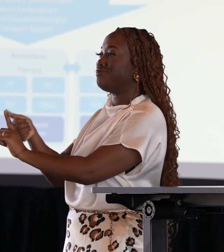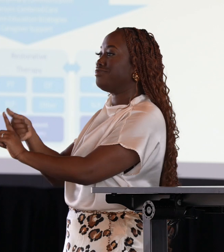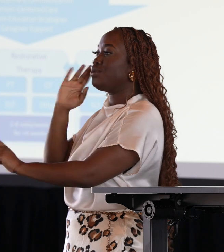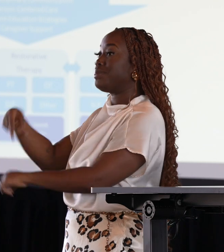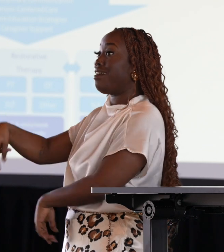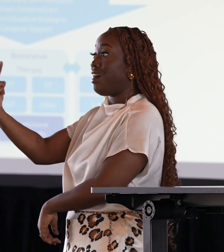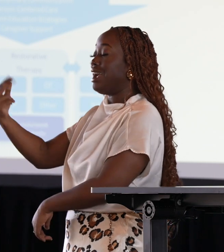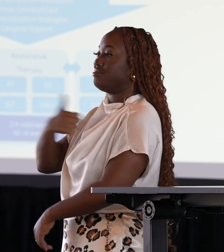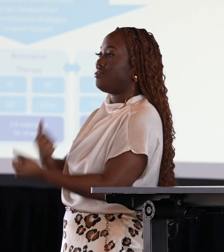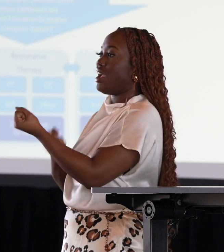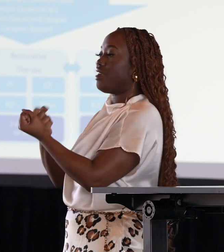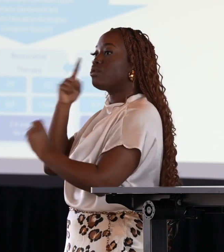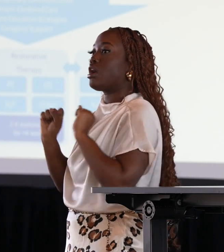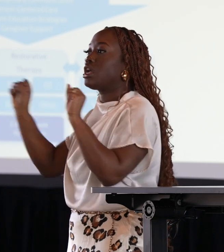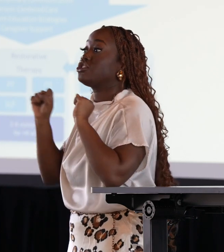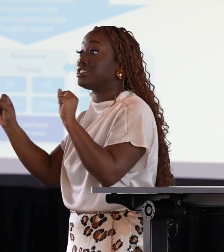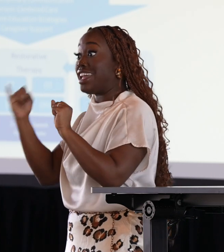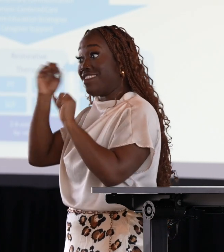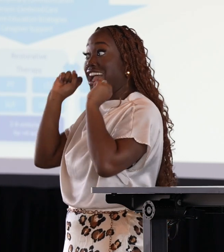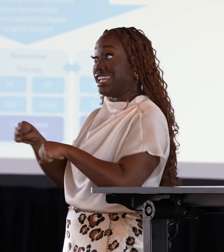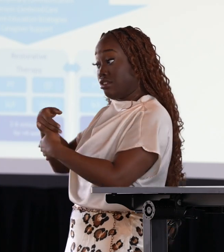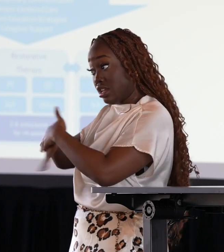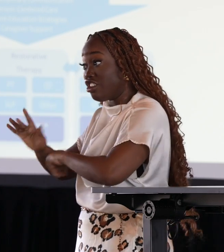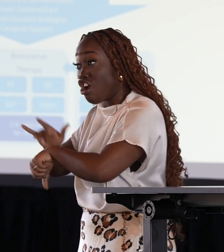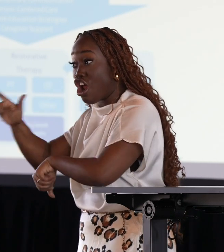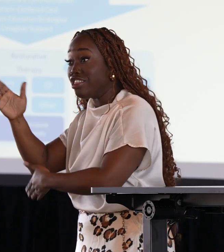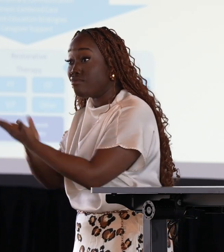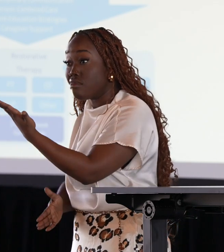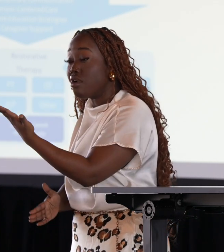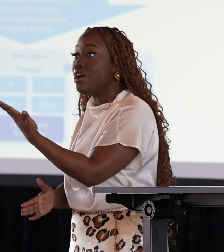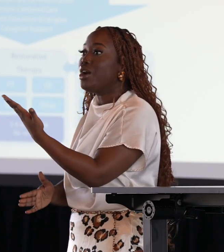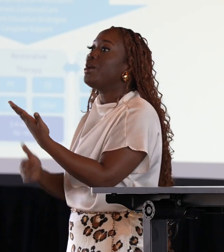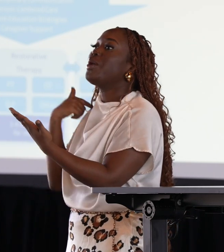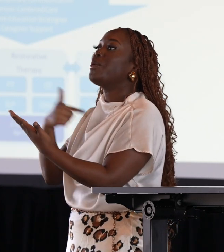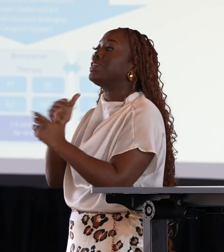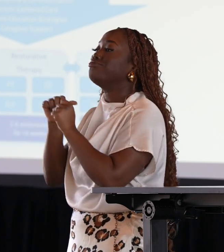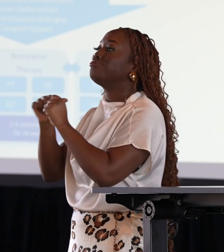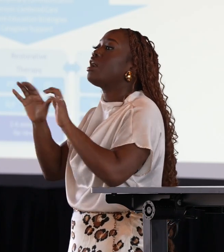self efficacy for exercise. If I can get in there early key people access, we know there's more and more evidence showing